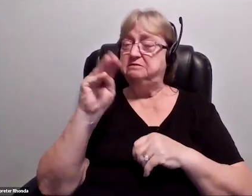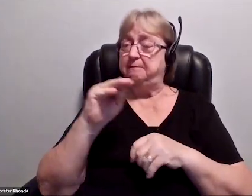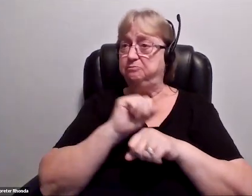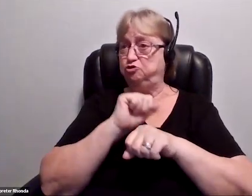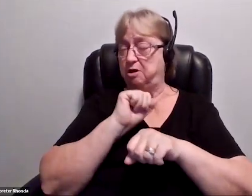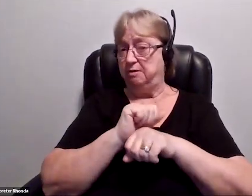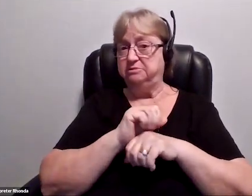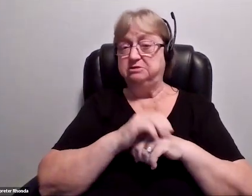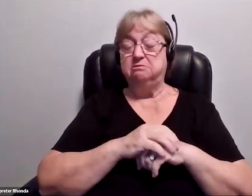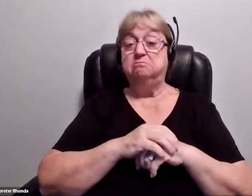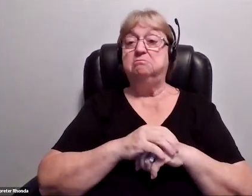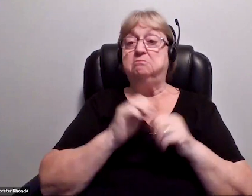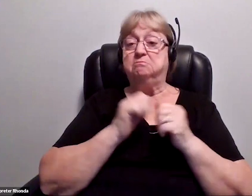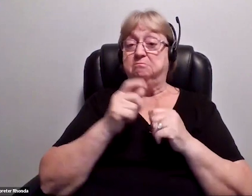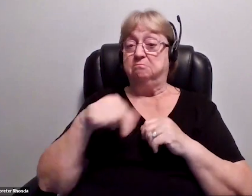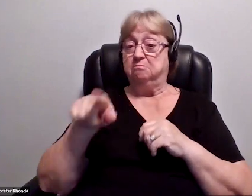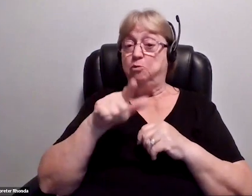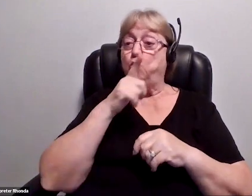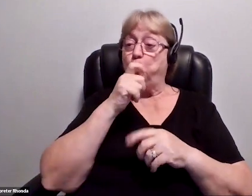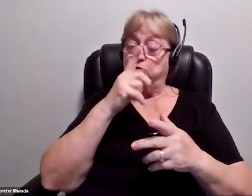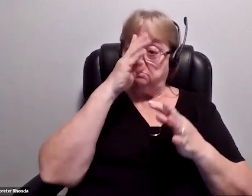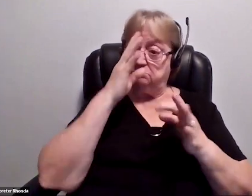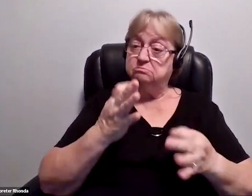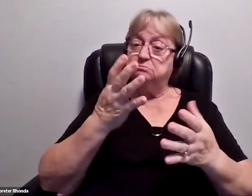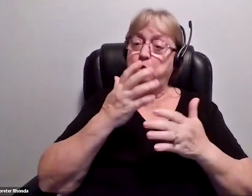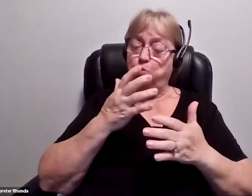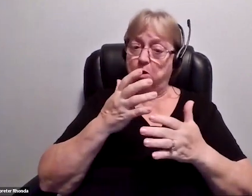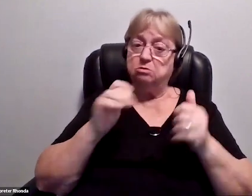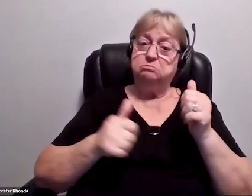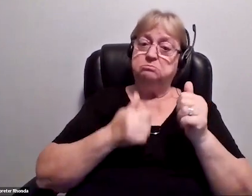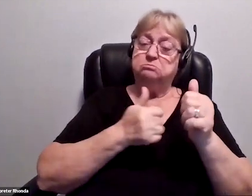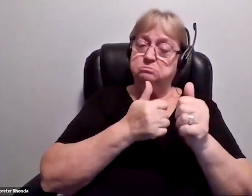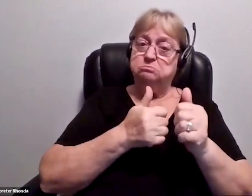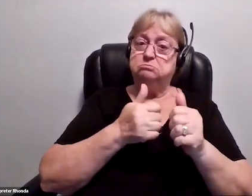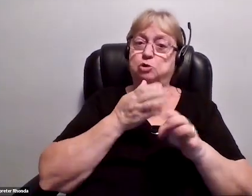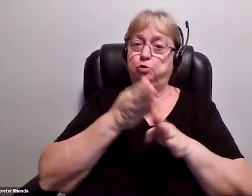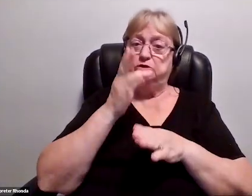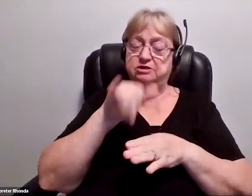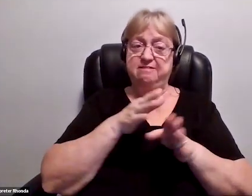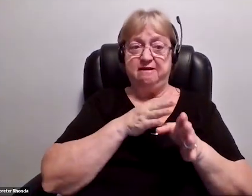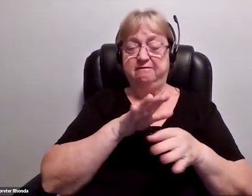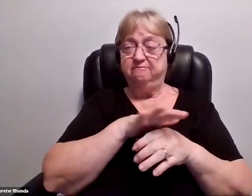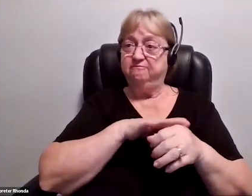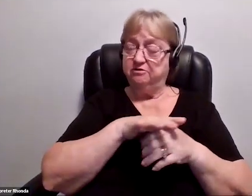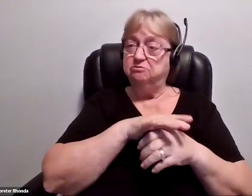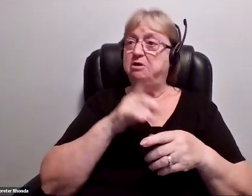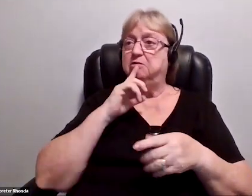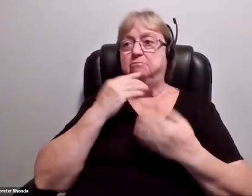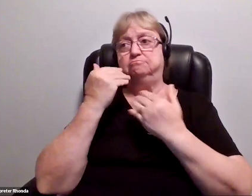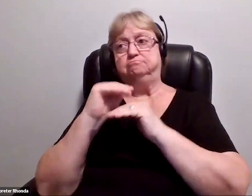Among those who choose to pursue careers in these fields, they are often from a very restricted group,